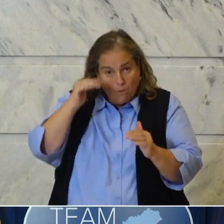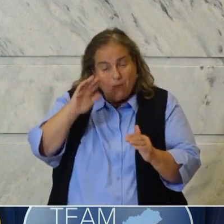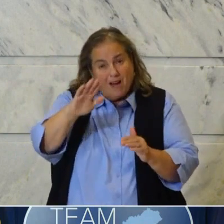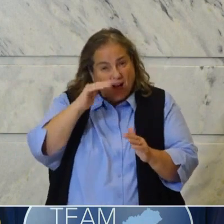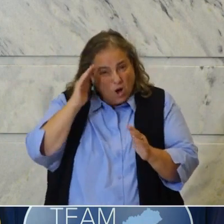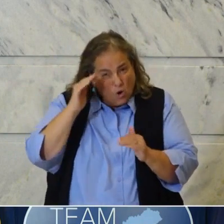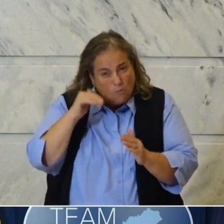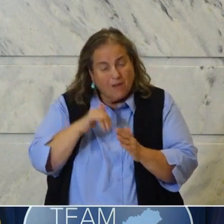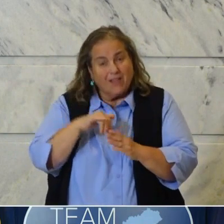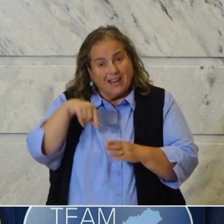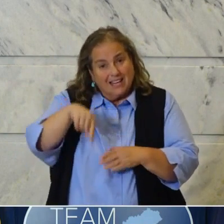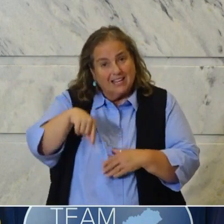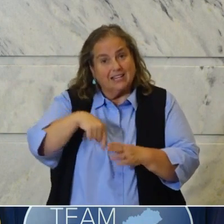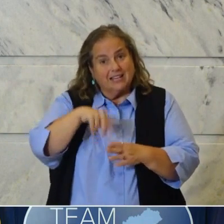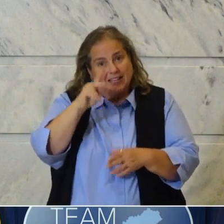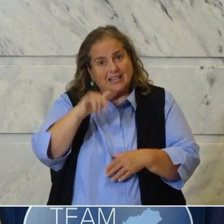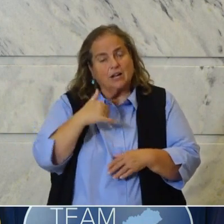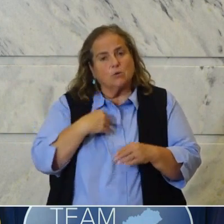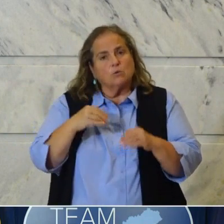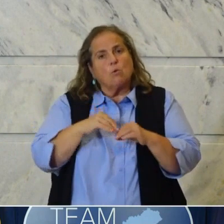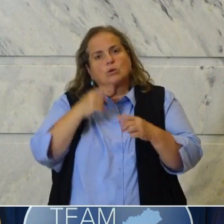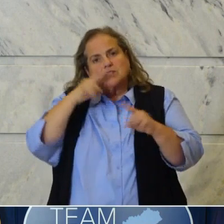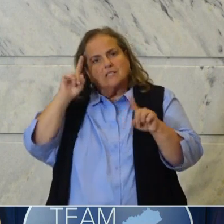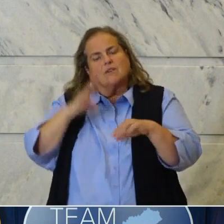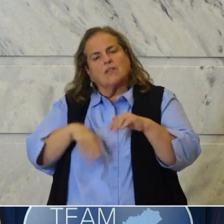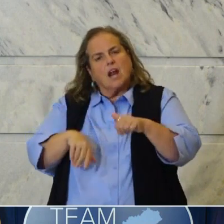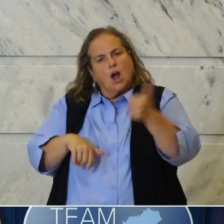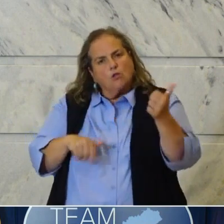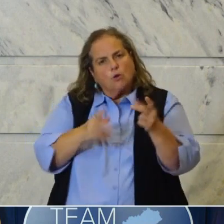Kentucky we can be more successful than in other places. But the outlook is not